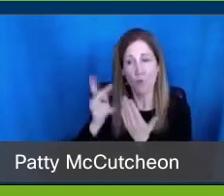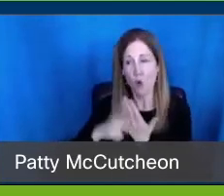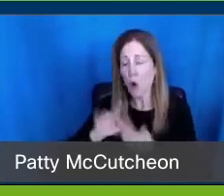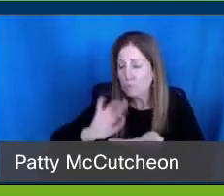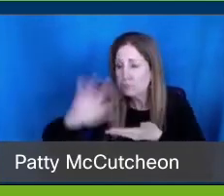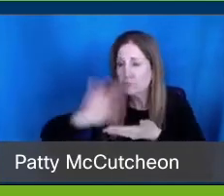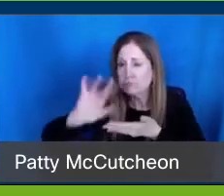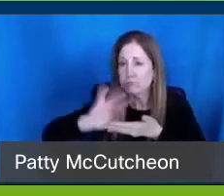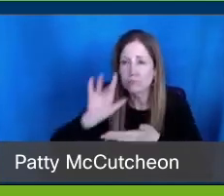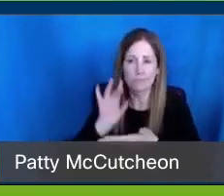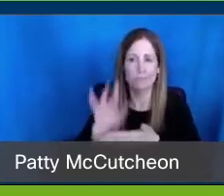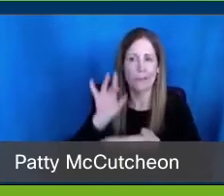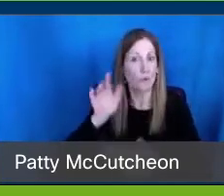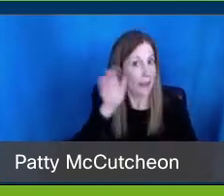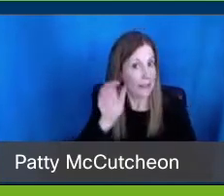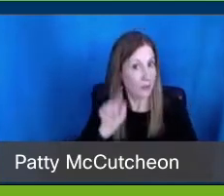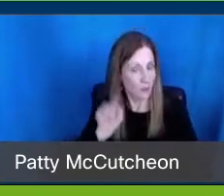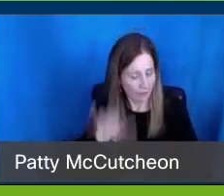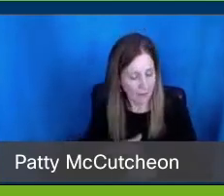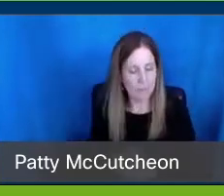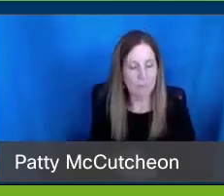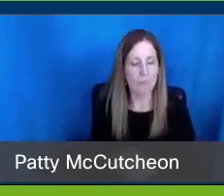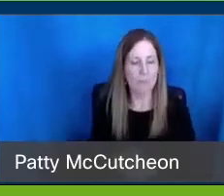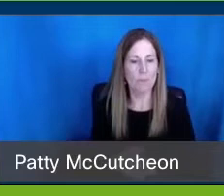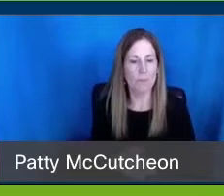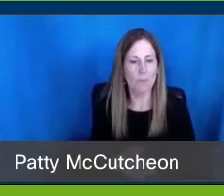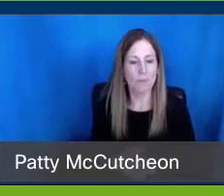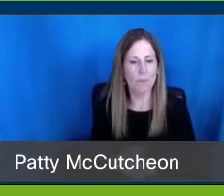So, you know, the two basic requirements